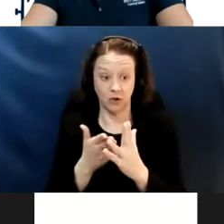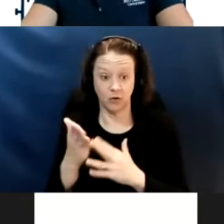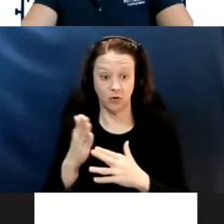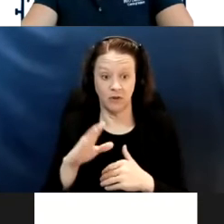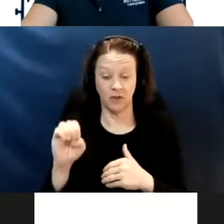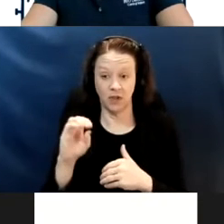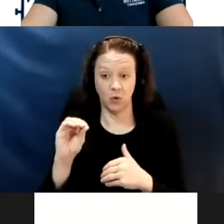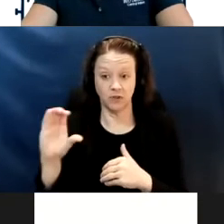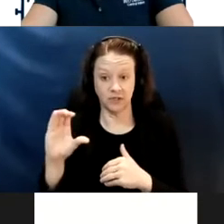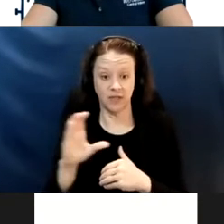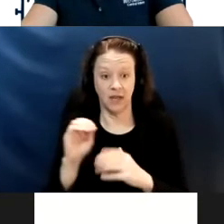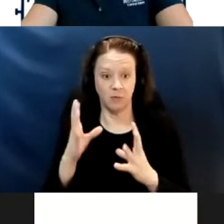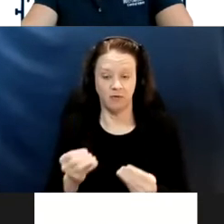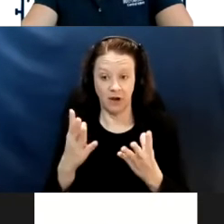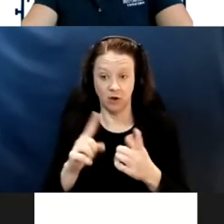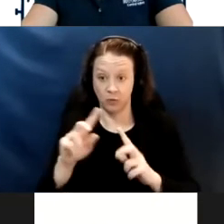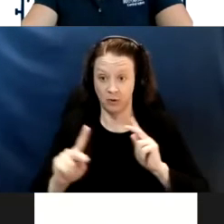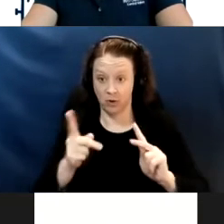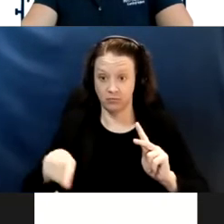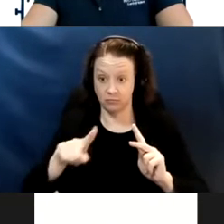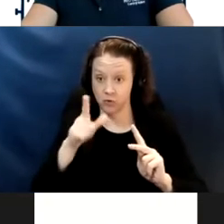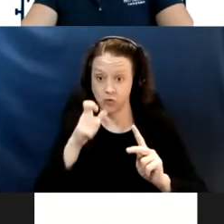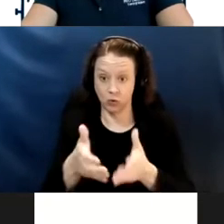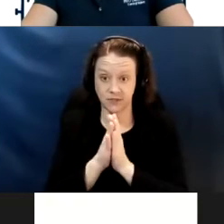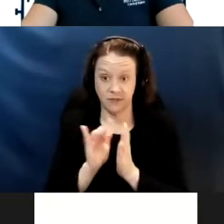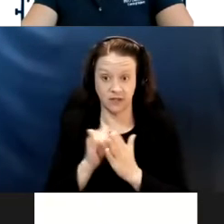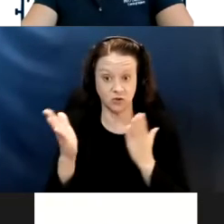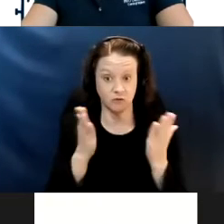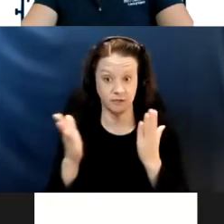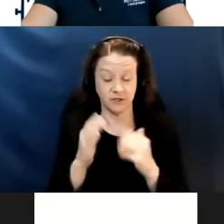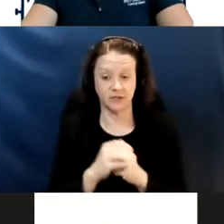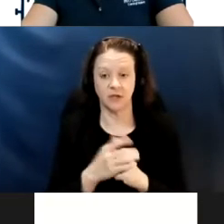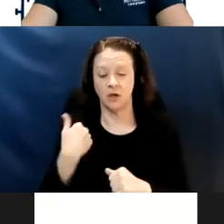and provided to those who requested that service. And we all worked together to provide an environment